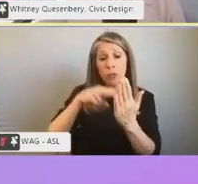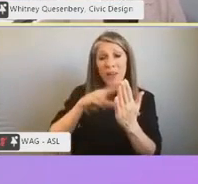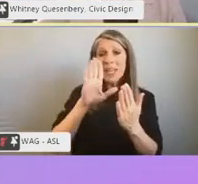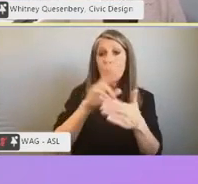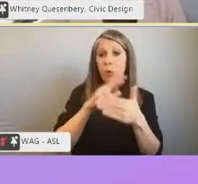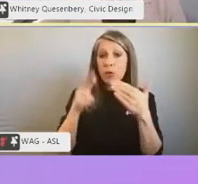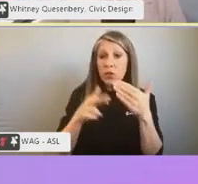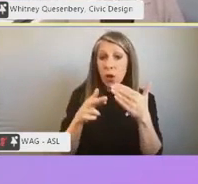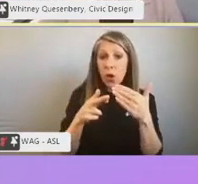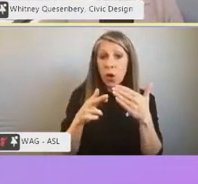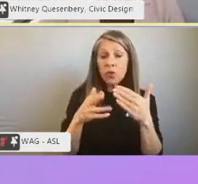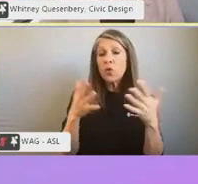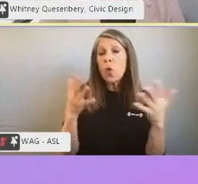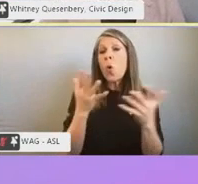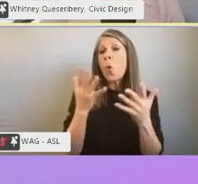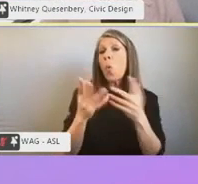use an OCR program or use your